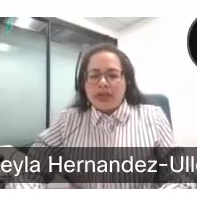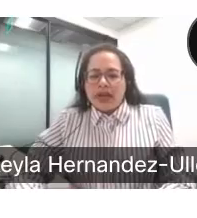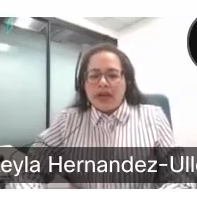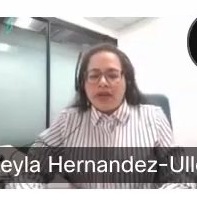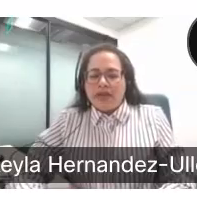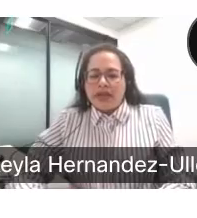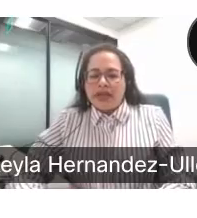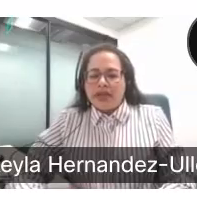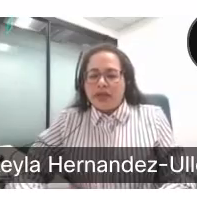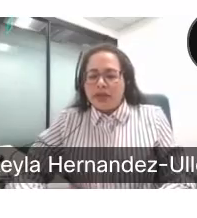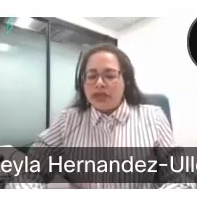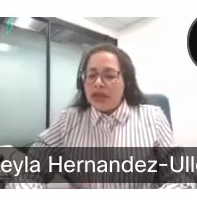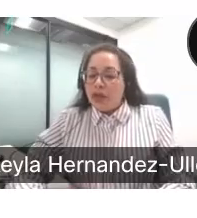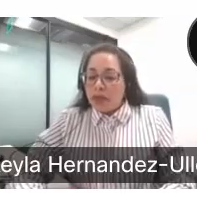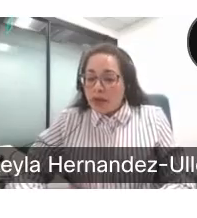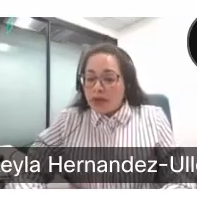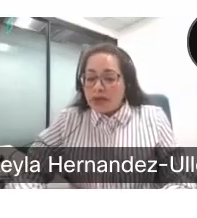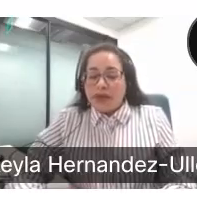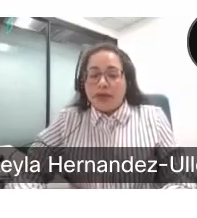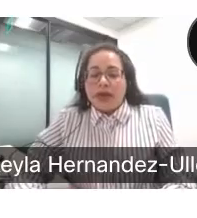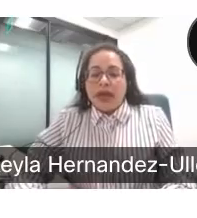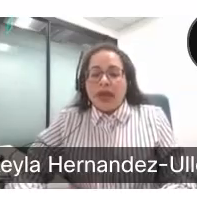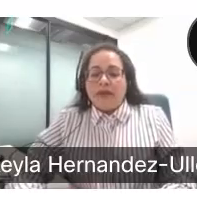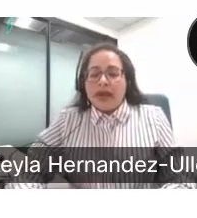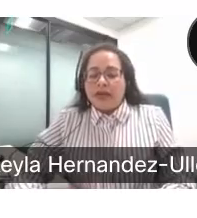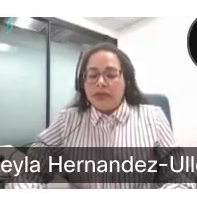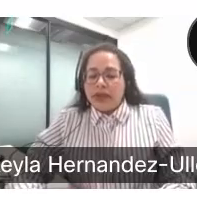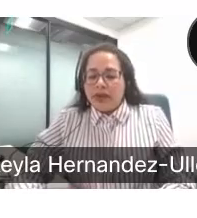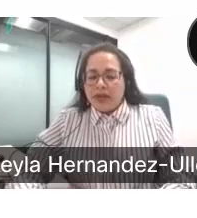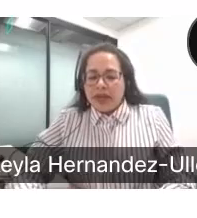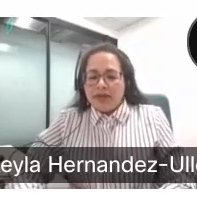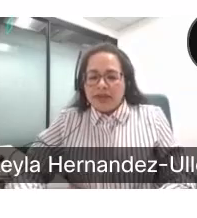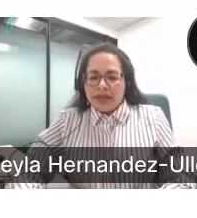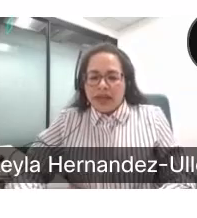that are affecting consumers, that you may want to, file a complaint with the FCC.